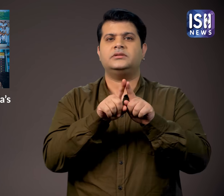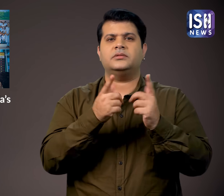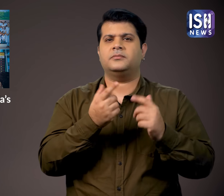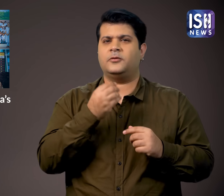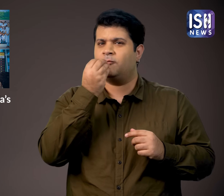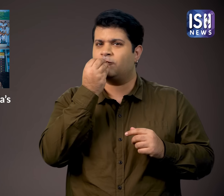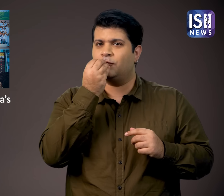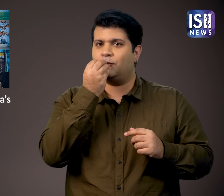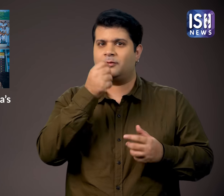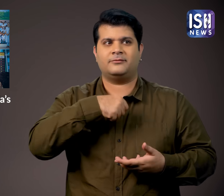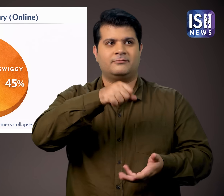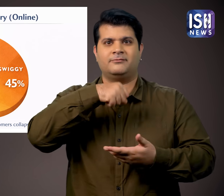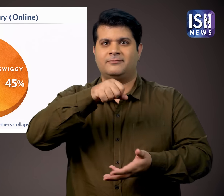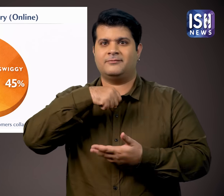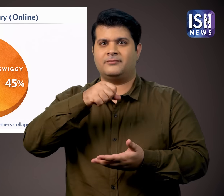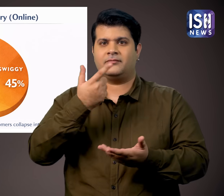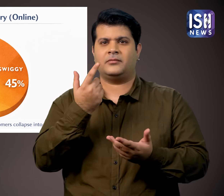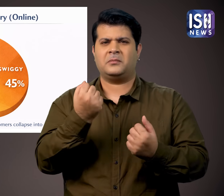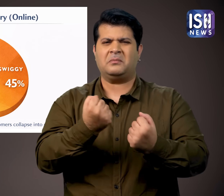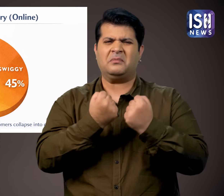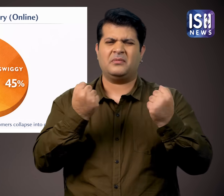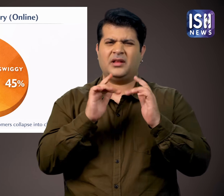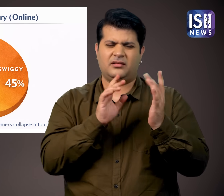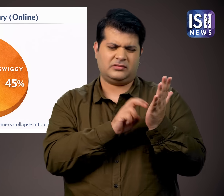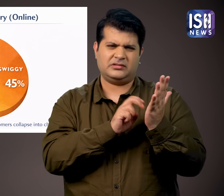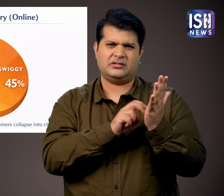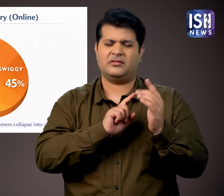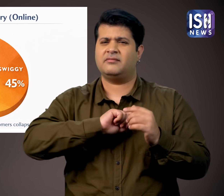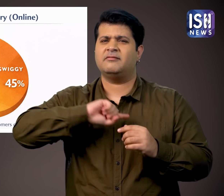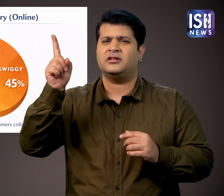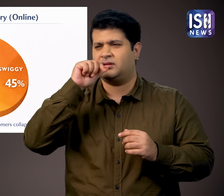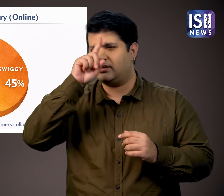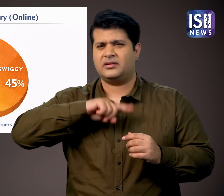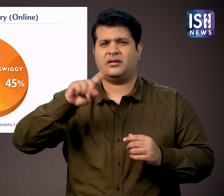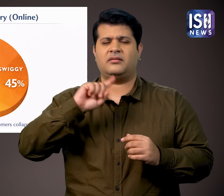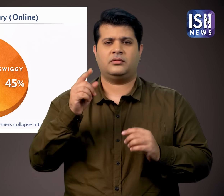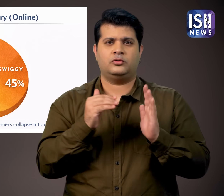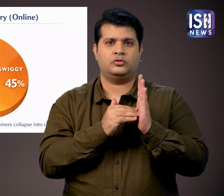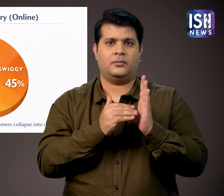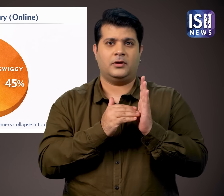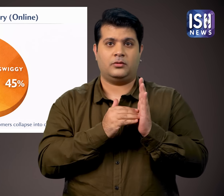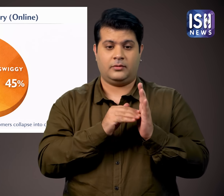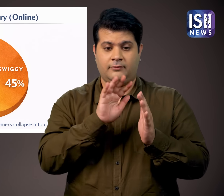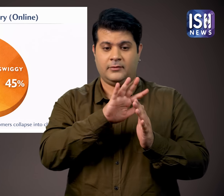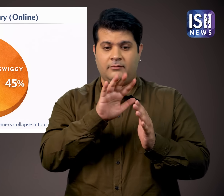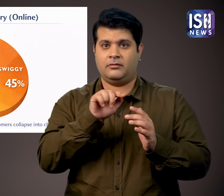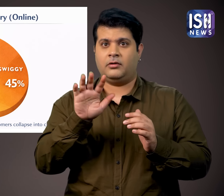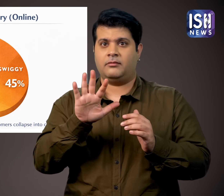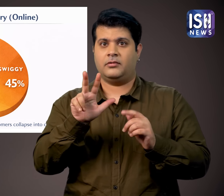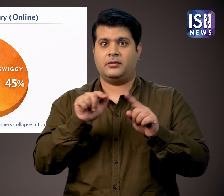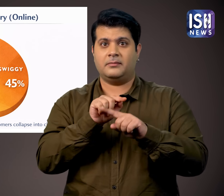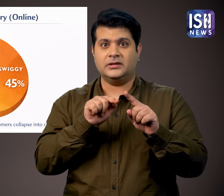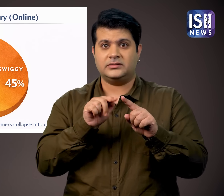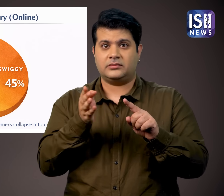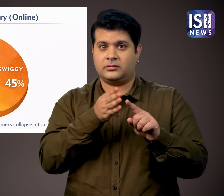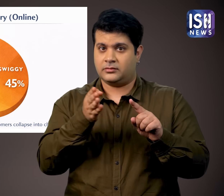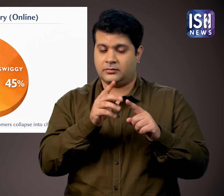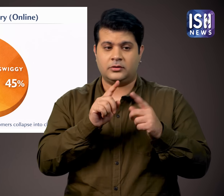In the online food delivery industry, Zomato holds the majority share at 55–58%.